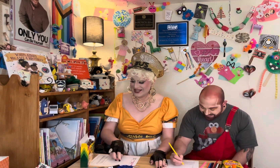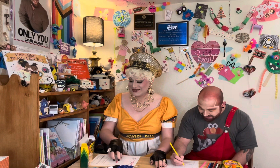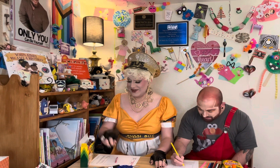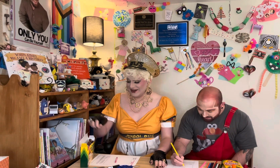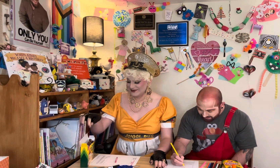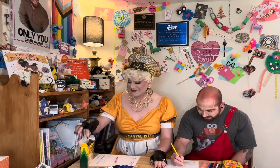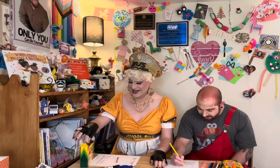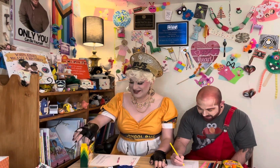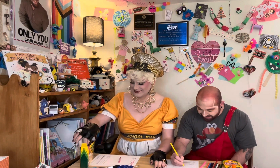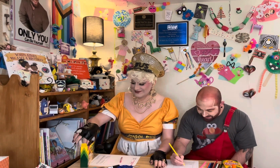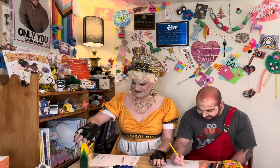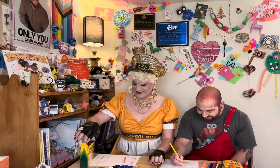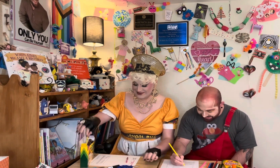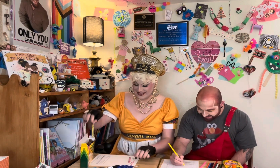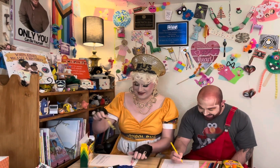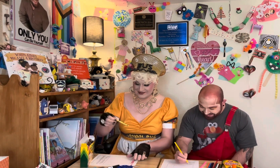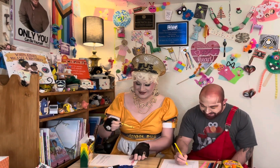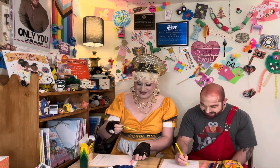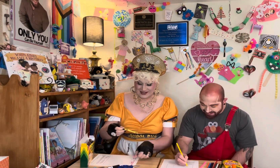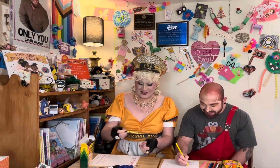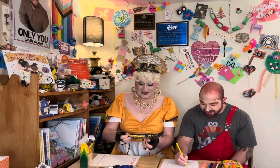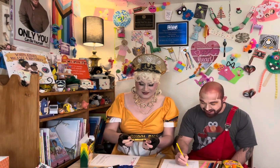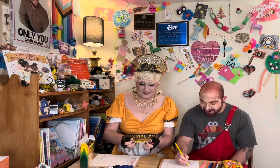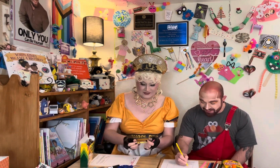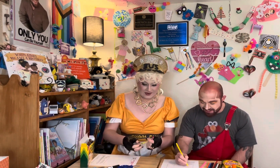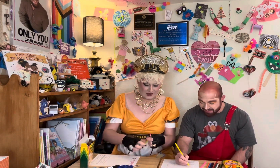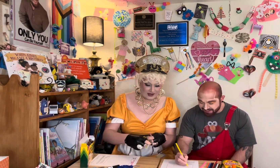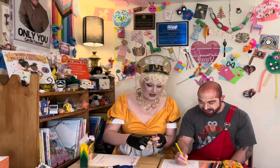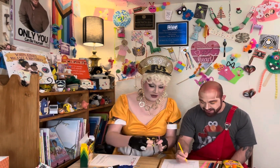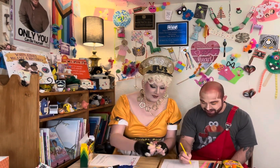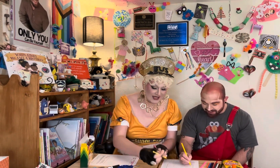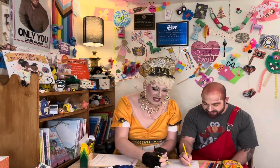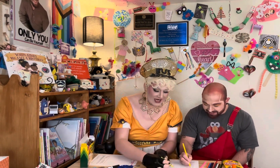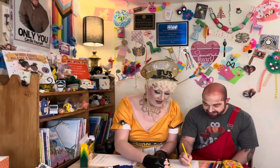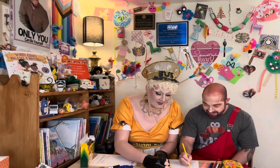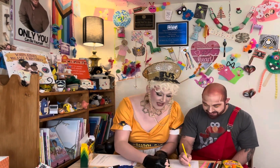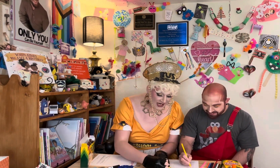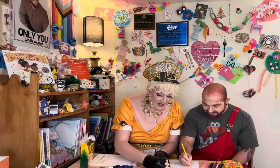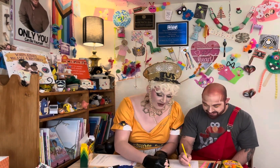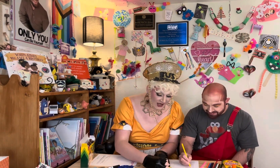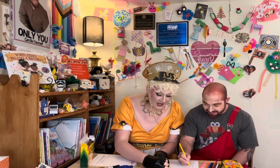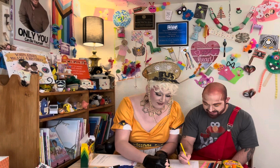That's fair, yeah. Yeah. BUSTER: Is there another Mr. Buster? No, it would be kind of be kind of odd if